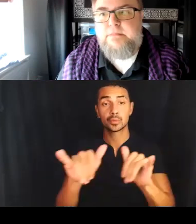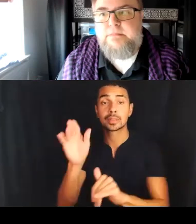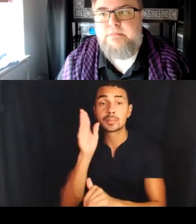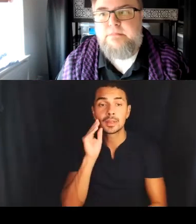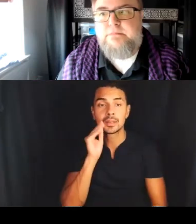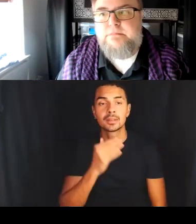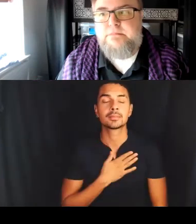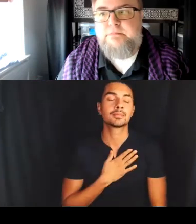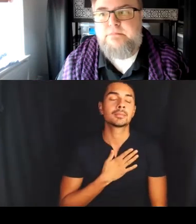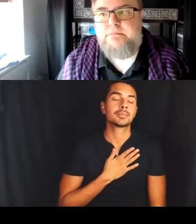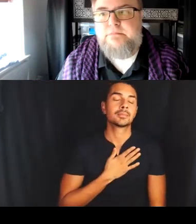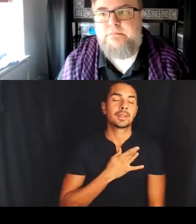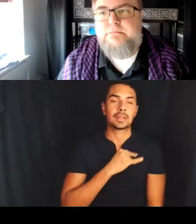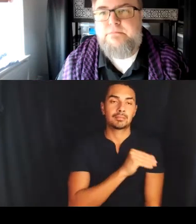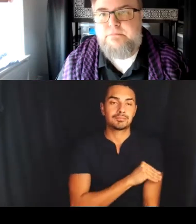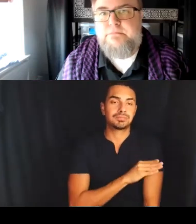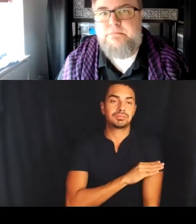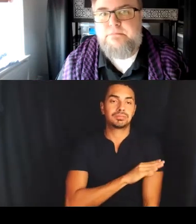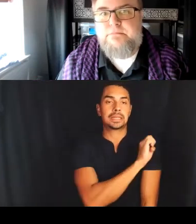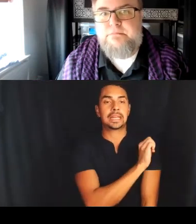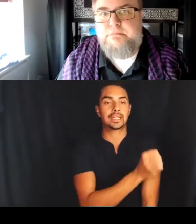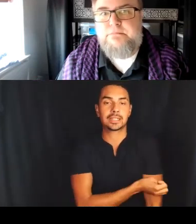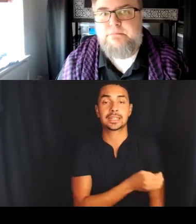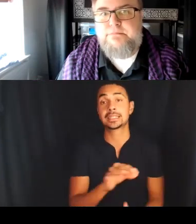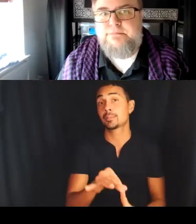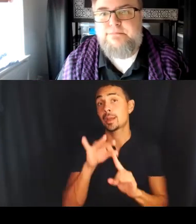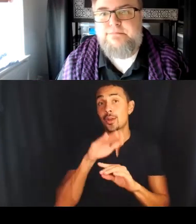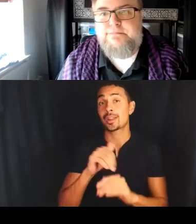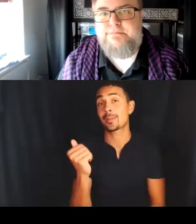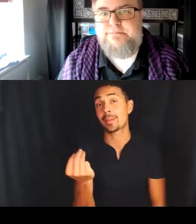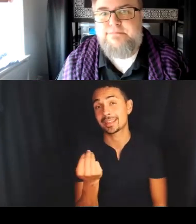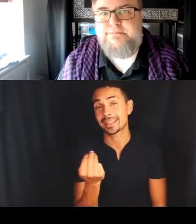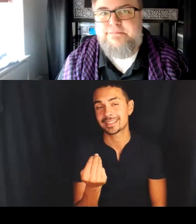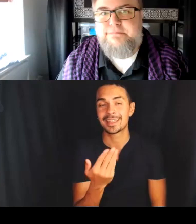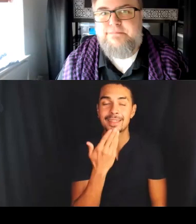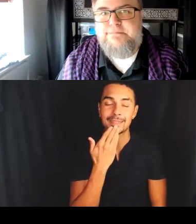really important and energizing, especially on a Monday. So thank you so much."